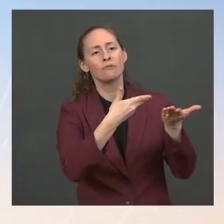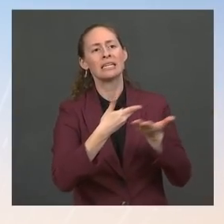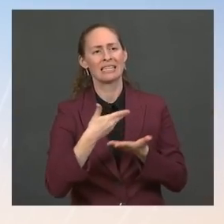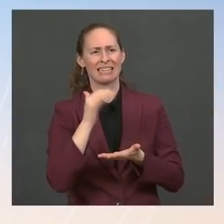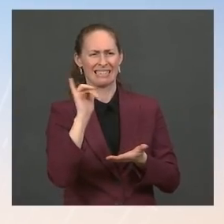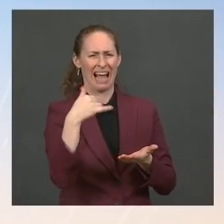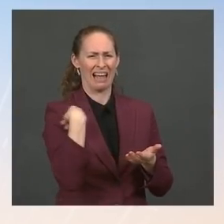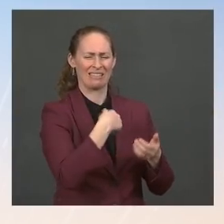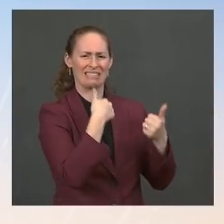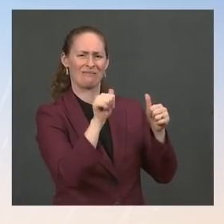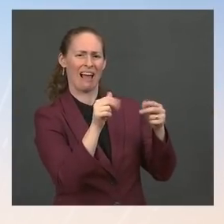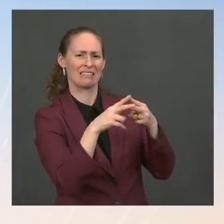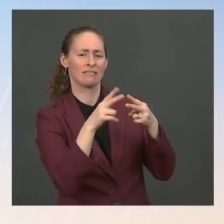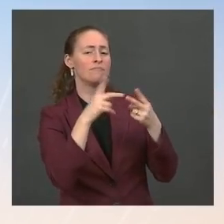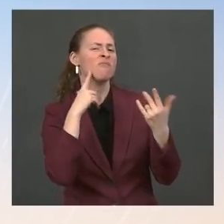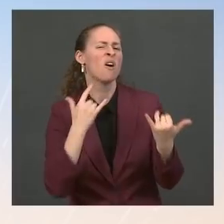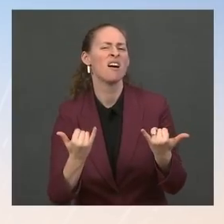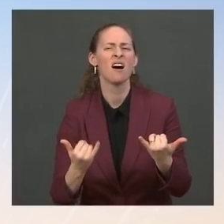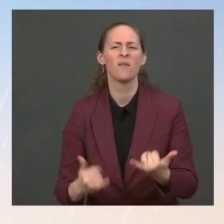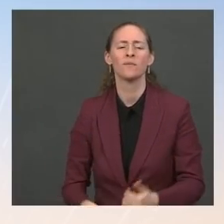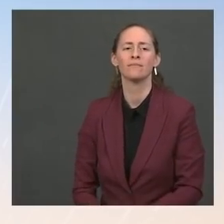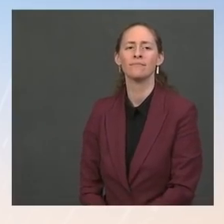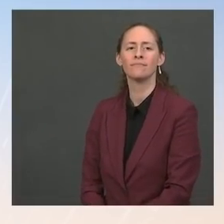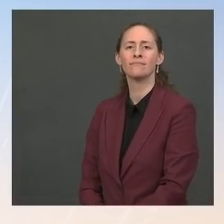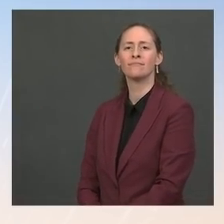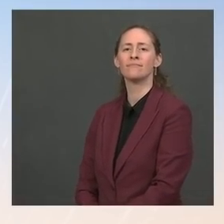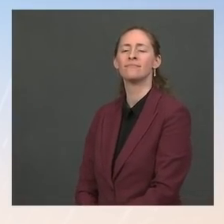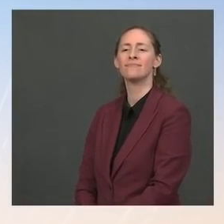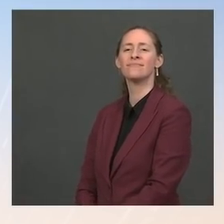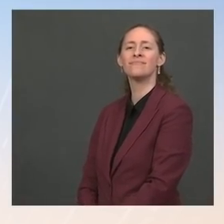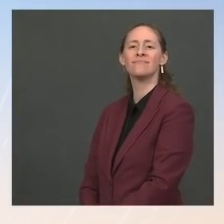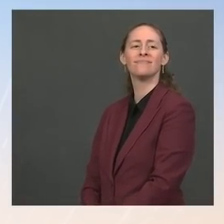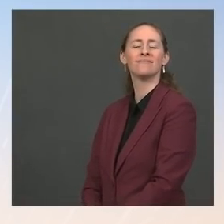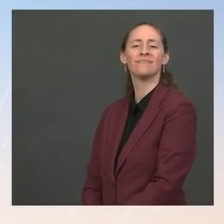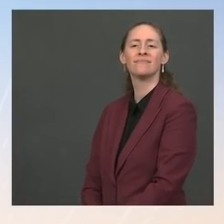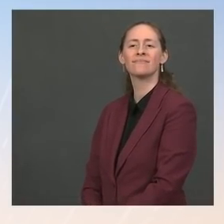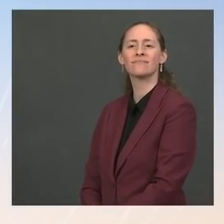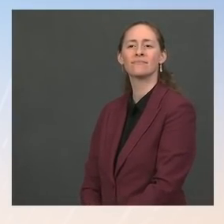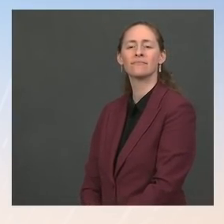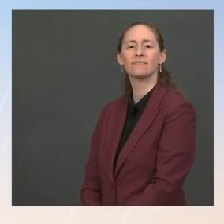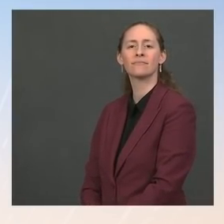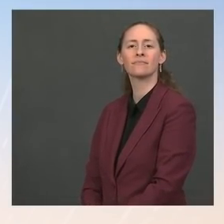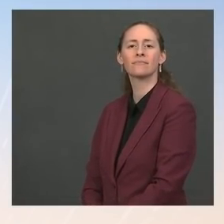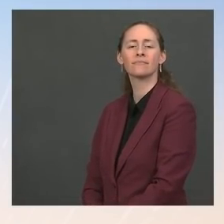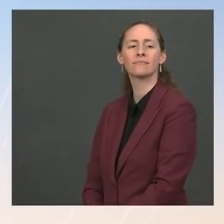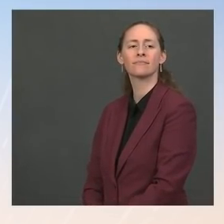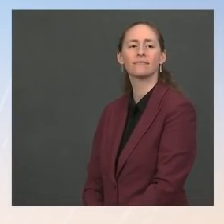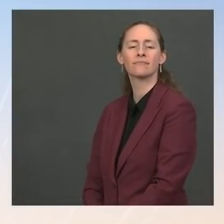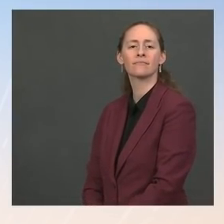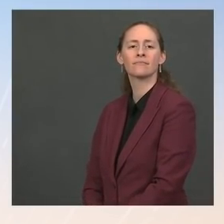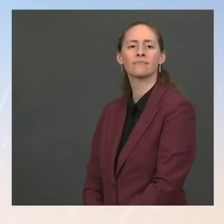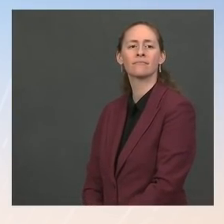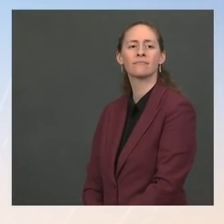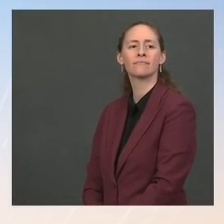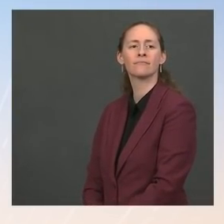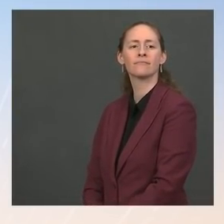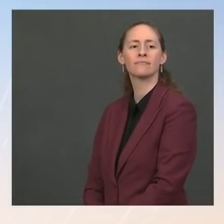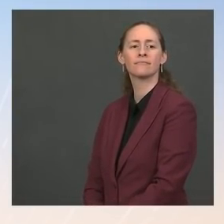Ms. Psaki: Let me just keep going around. Go ahead. Go ahead. The Press: Thanks. Just following up on this -- and I kind of want to go at this inflation question a bit differently. Ms. Psaki: Sure.